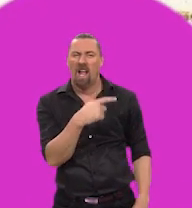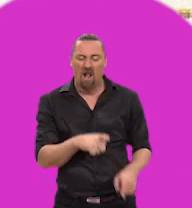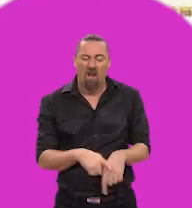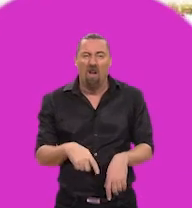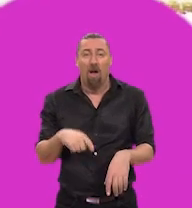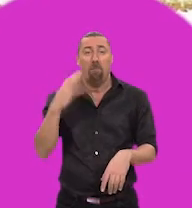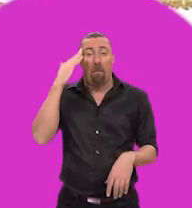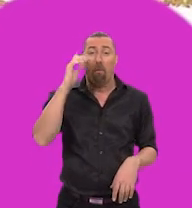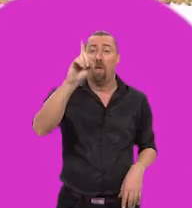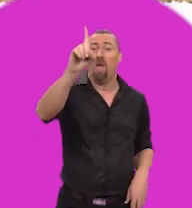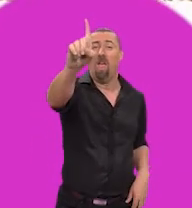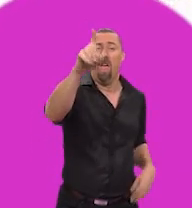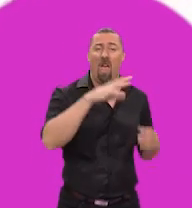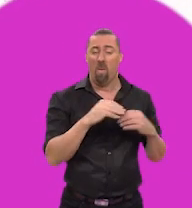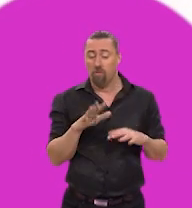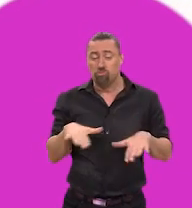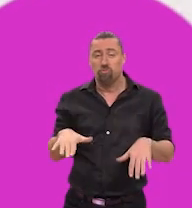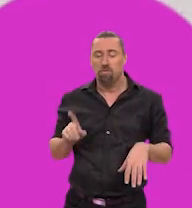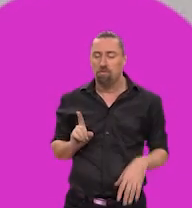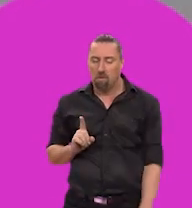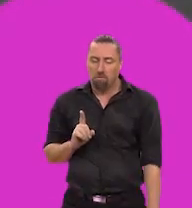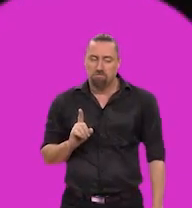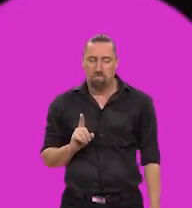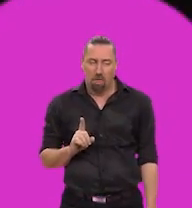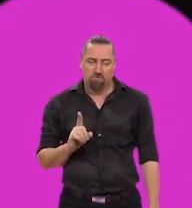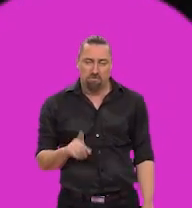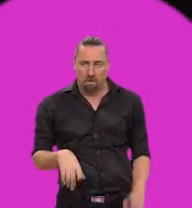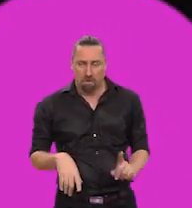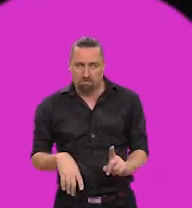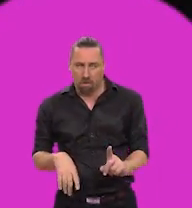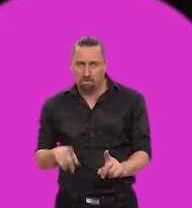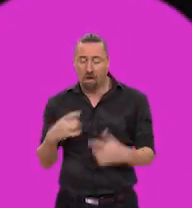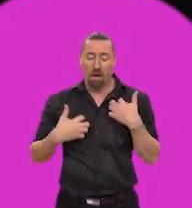are looking down, and is straggling a long way behind mom and Charlie.